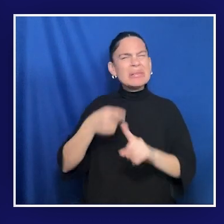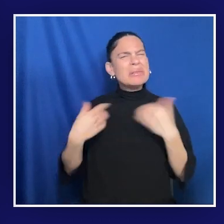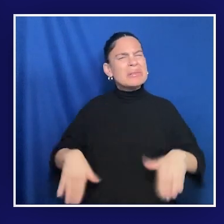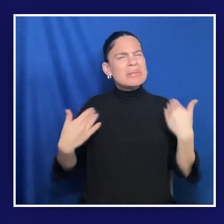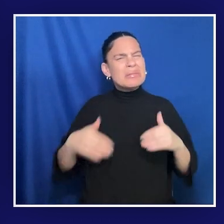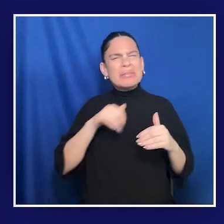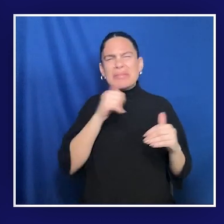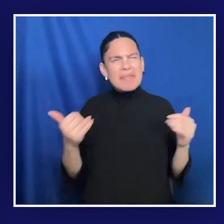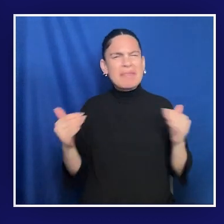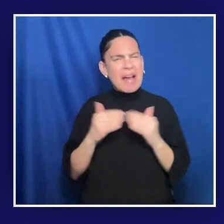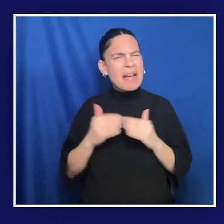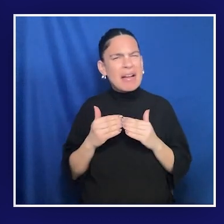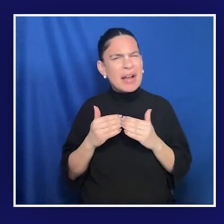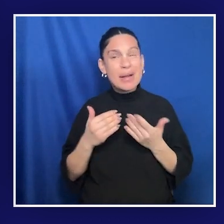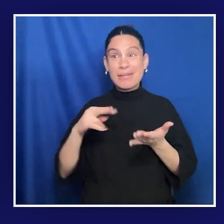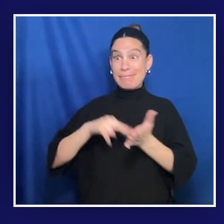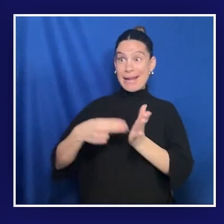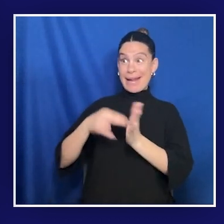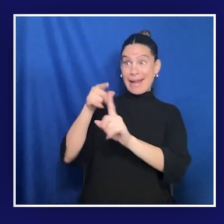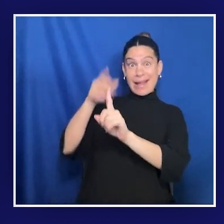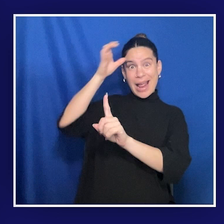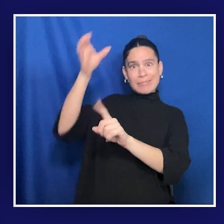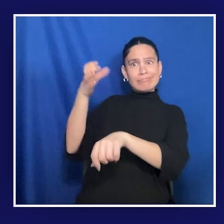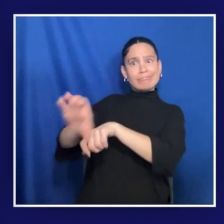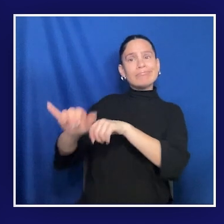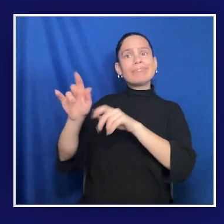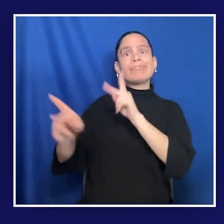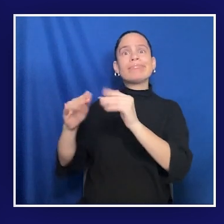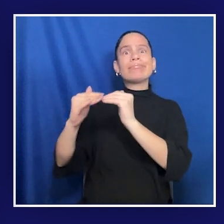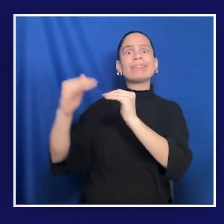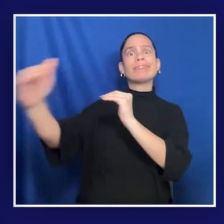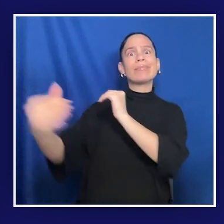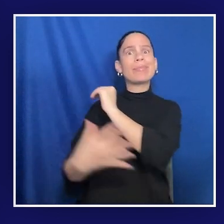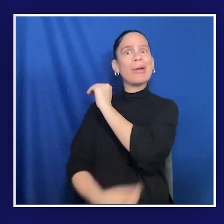[Carrie] I think it's incredibly unfair. It basically just keeps people in abject poverty.